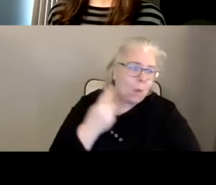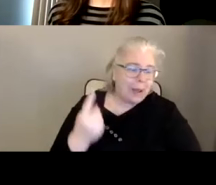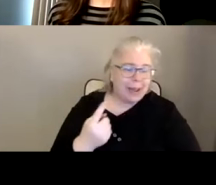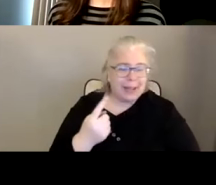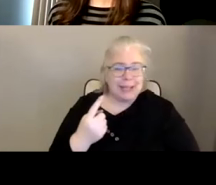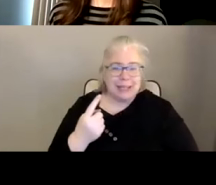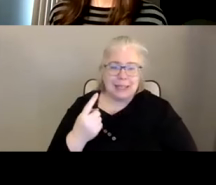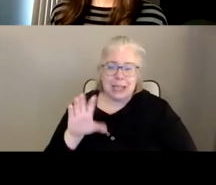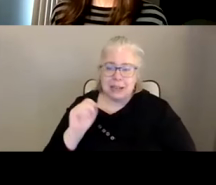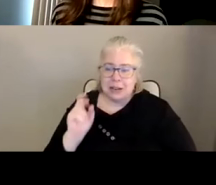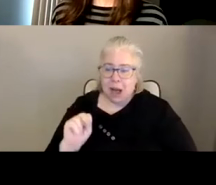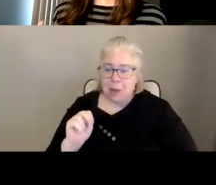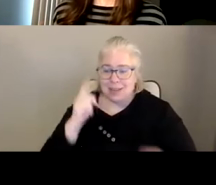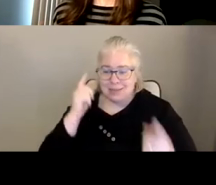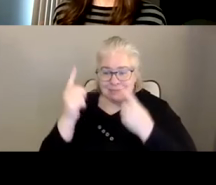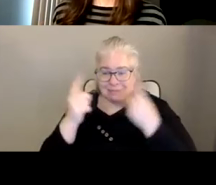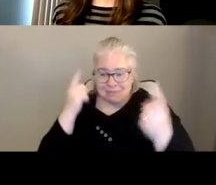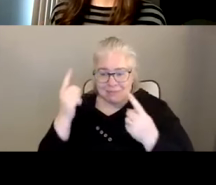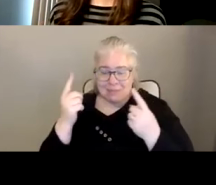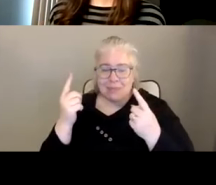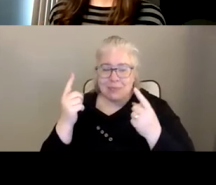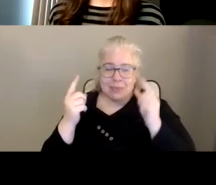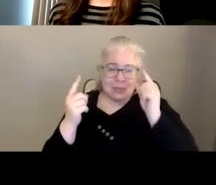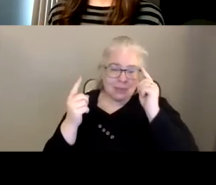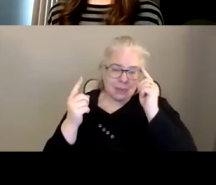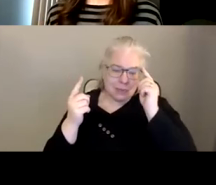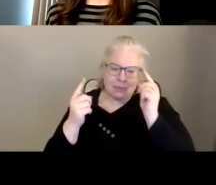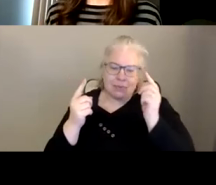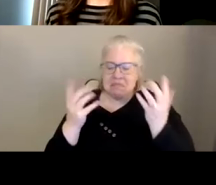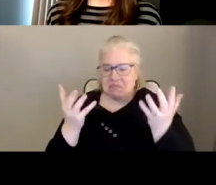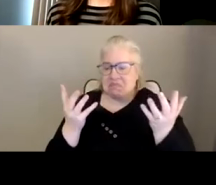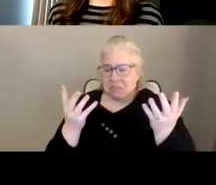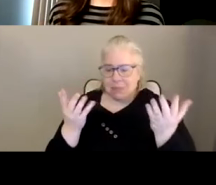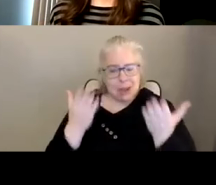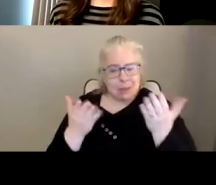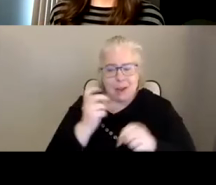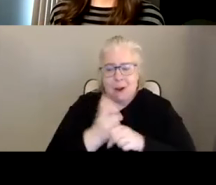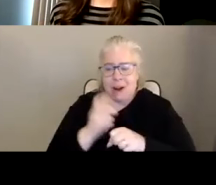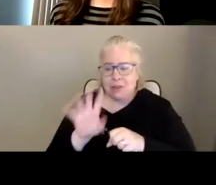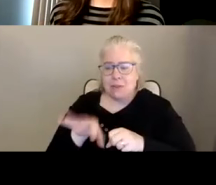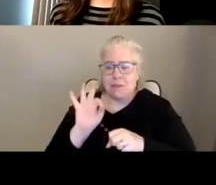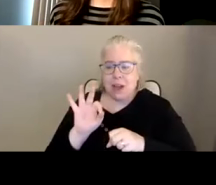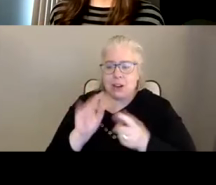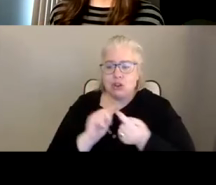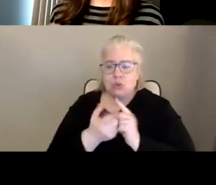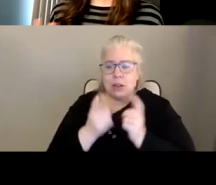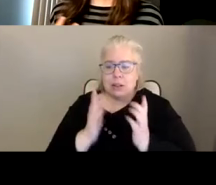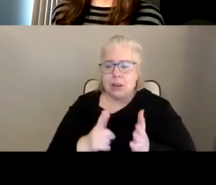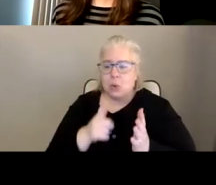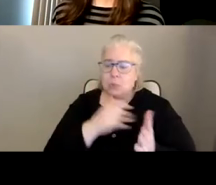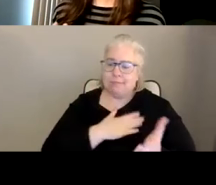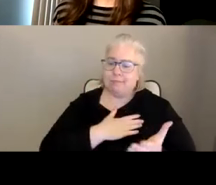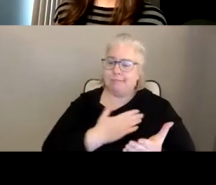in a lot of other cultures. And so it may be difficult to find translators who are willing to take on the work